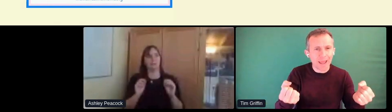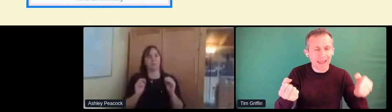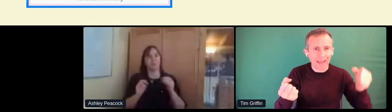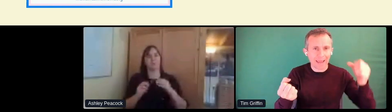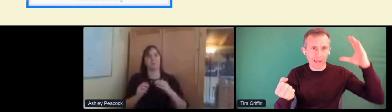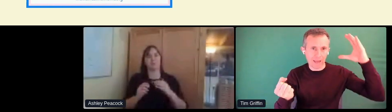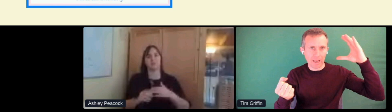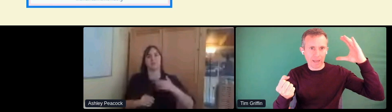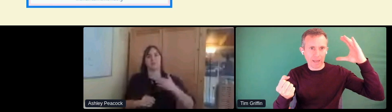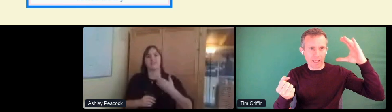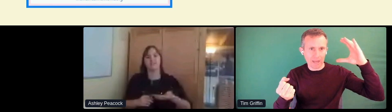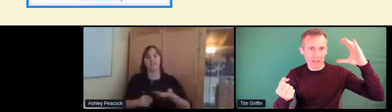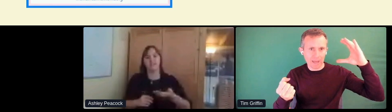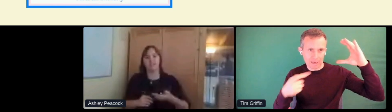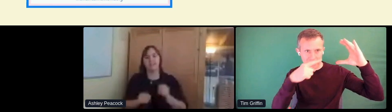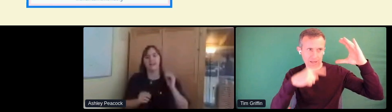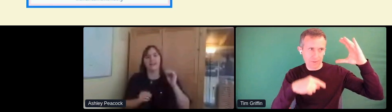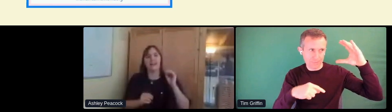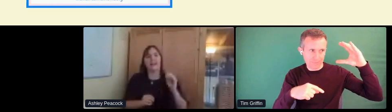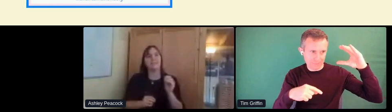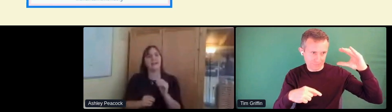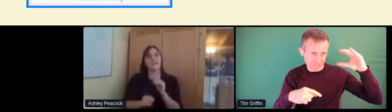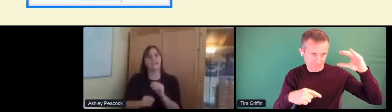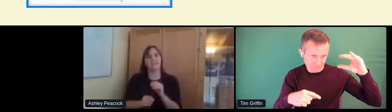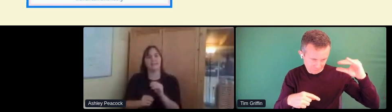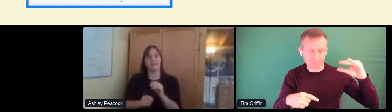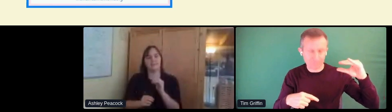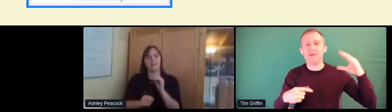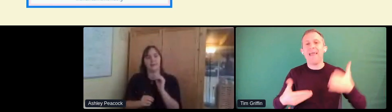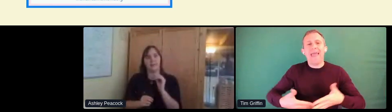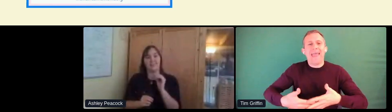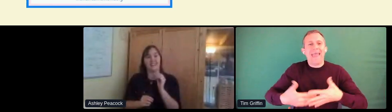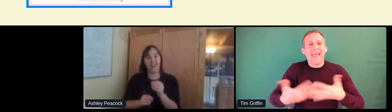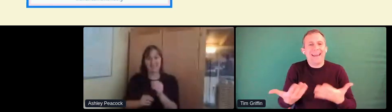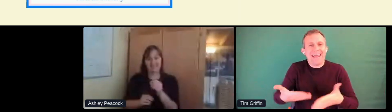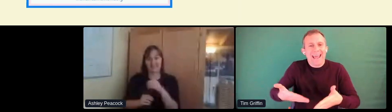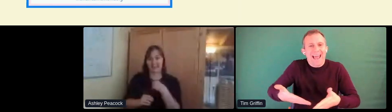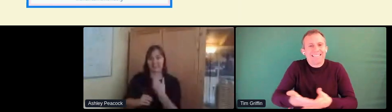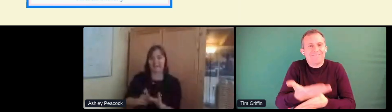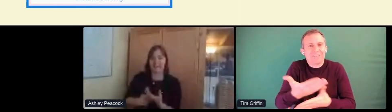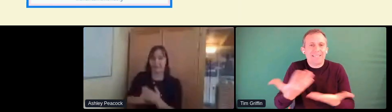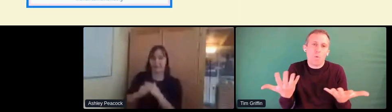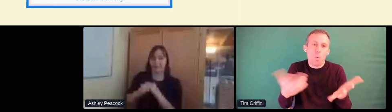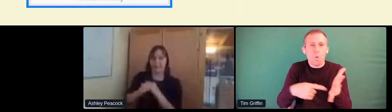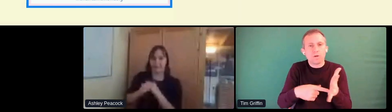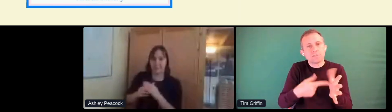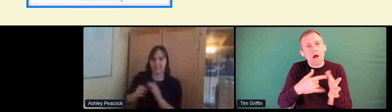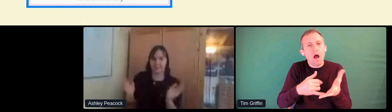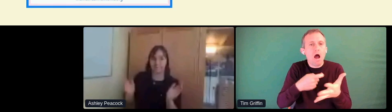we have to use each day and every activity or every task that we carry out take spoons